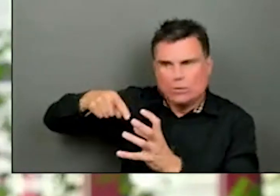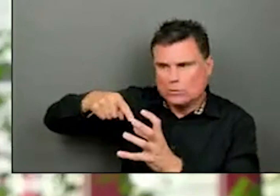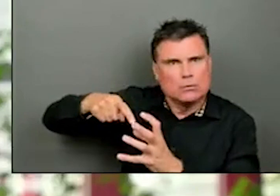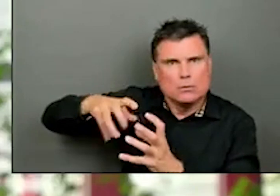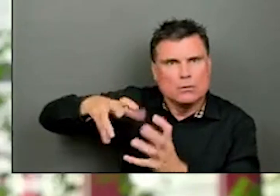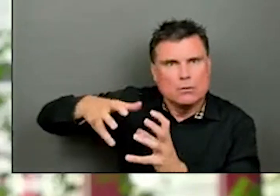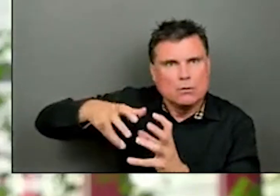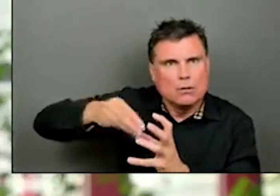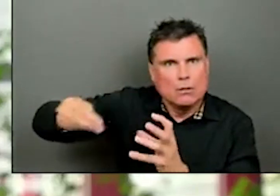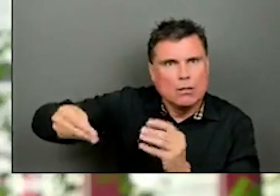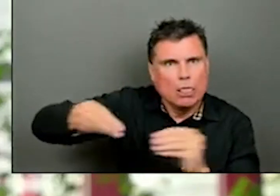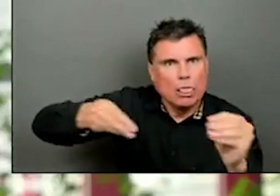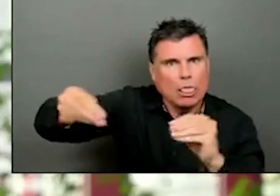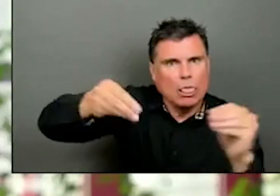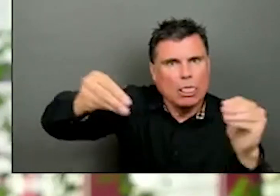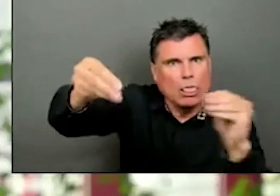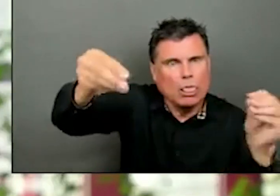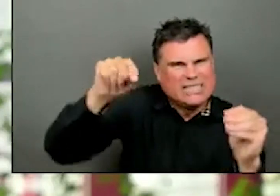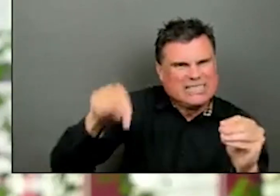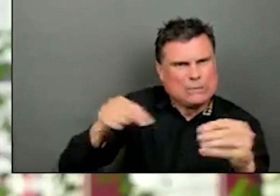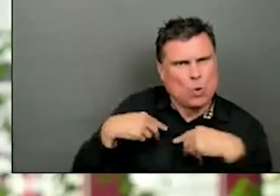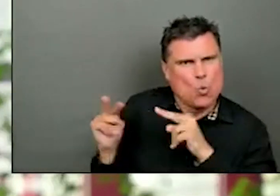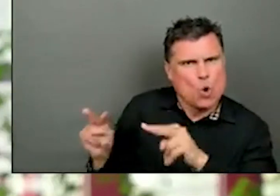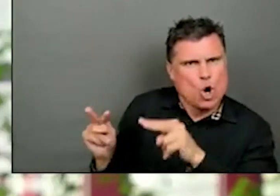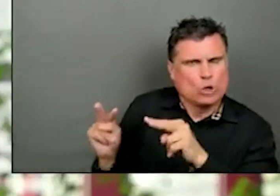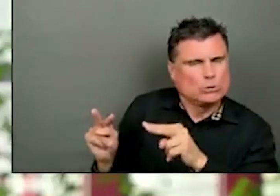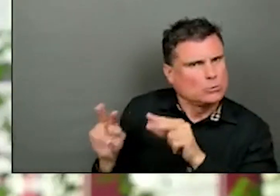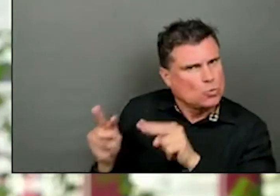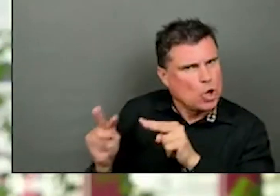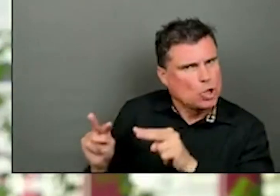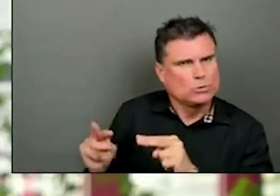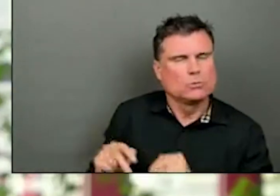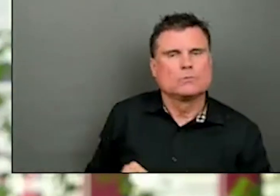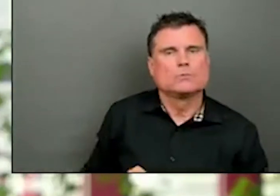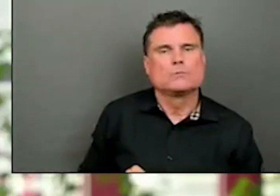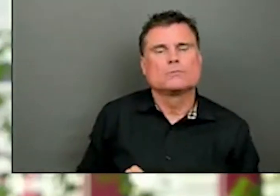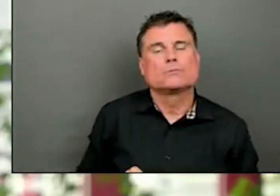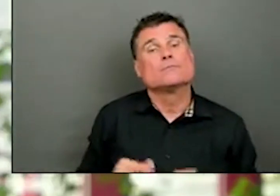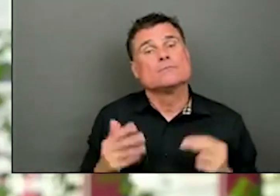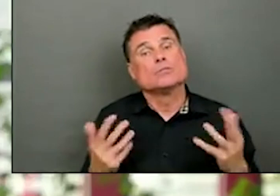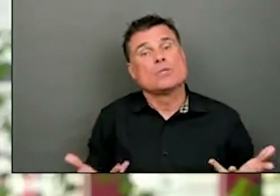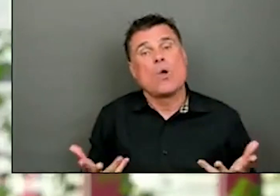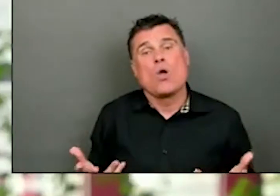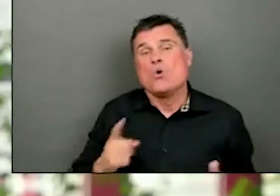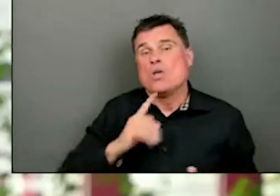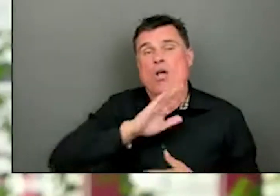and that means the basic public health work that our ehos and our medical health officers